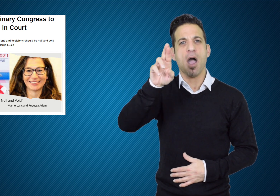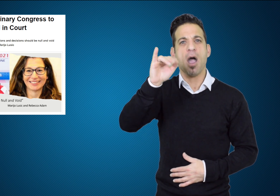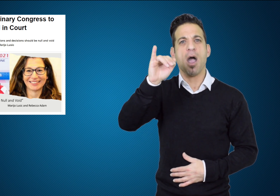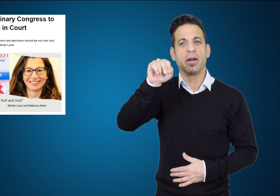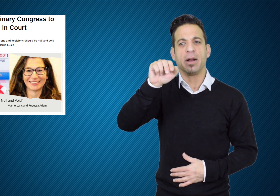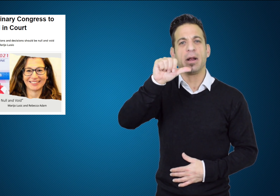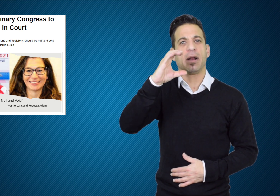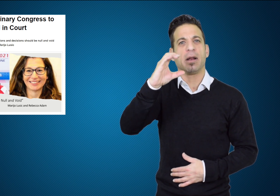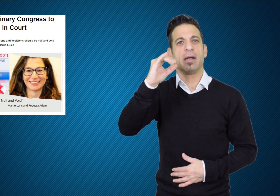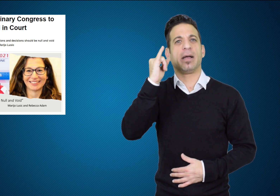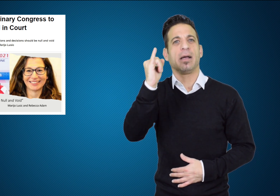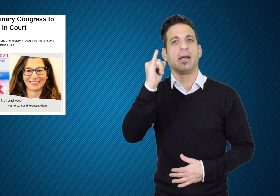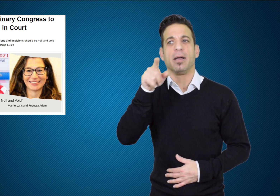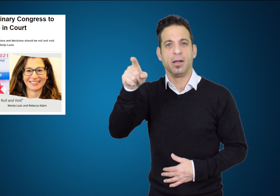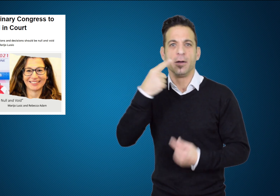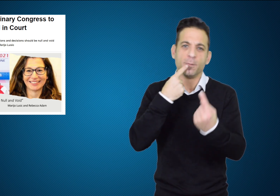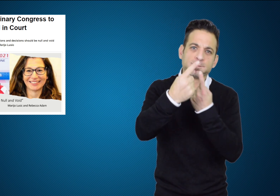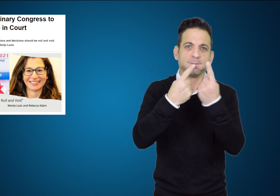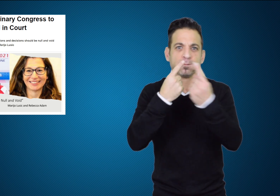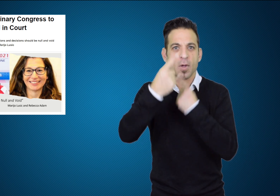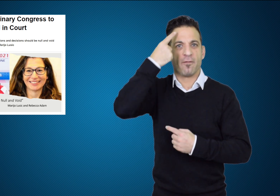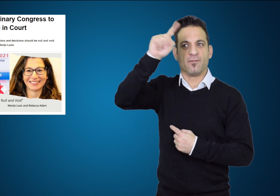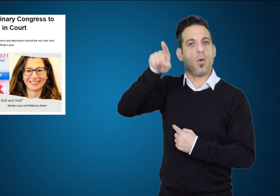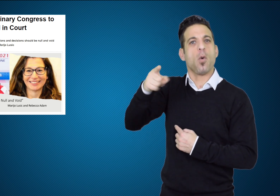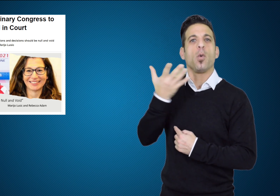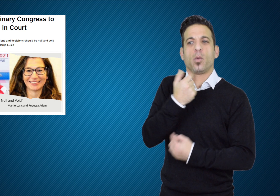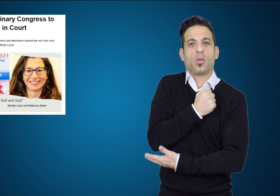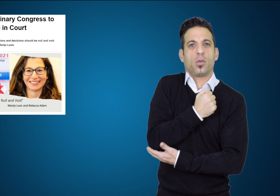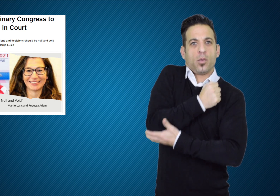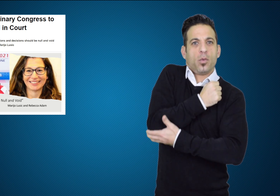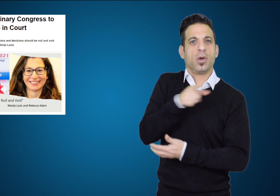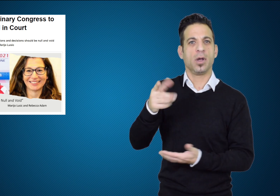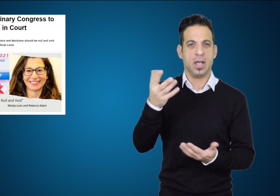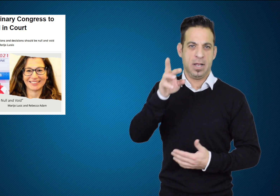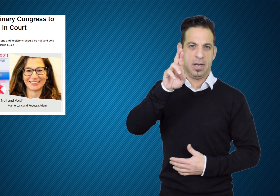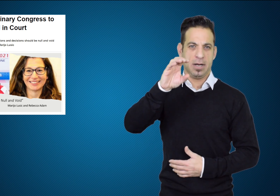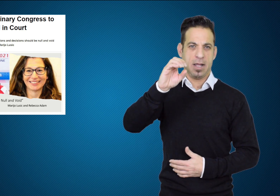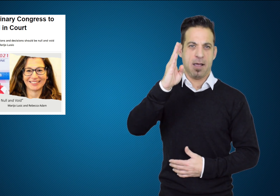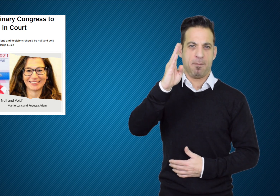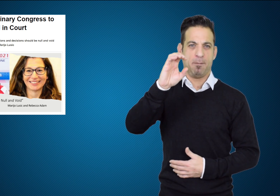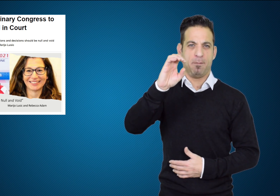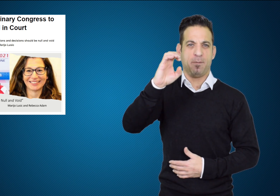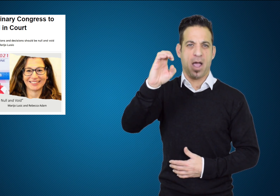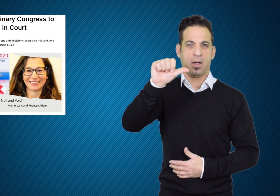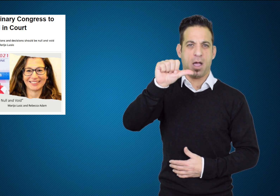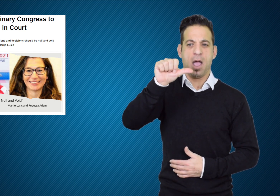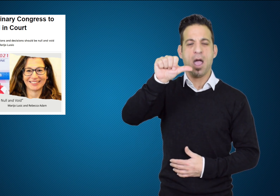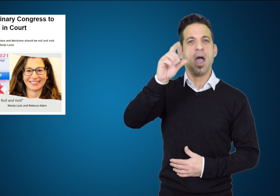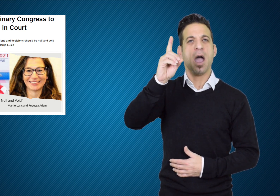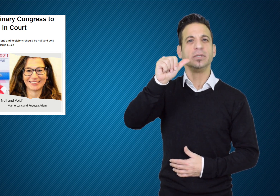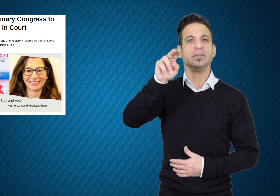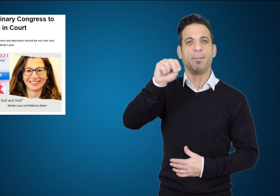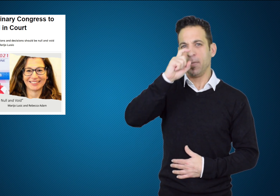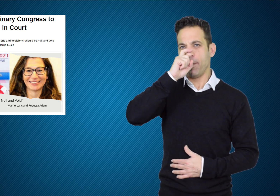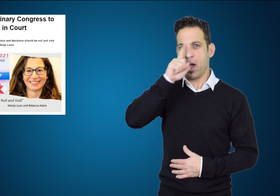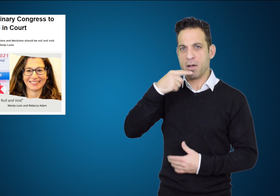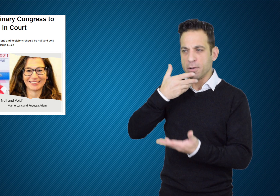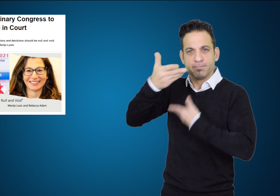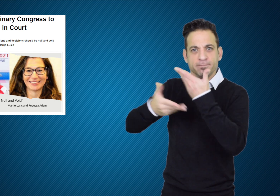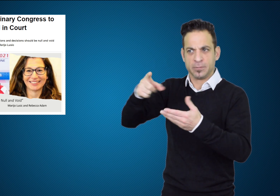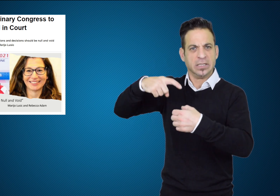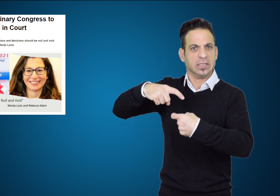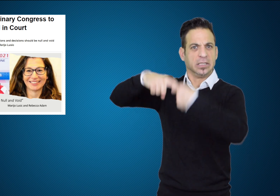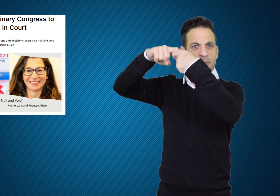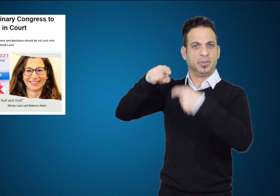that “Rebecca Adam was taking ICSD to court on 22 December.”